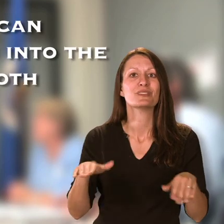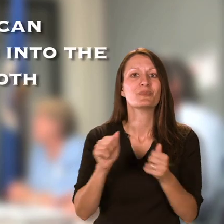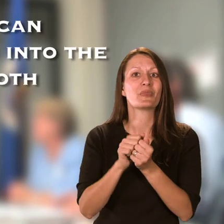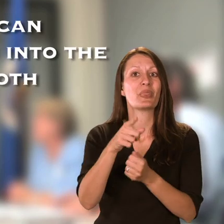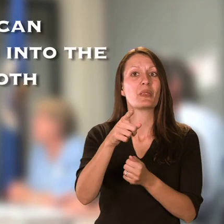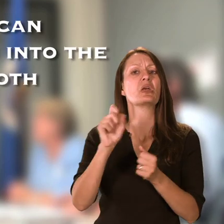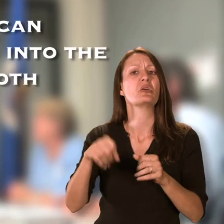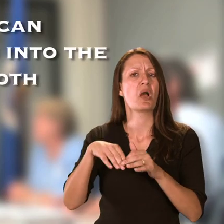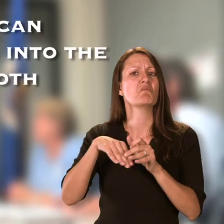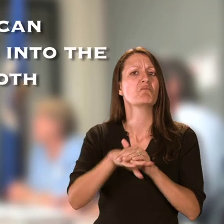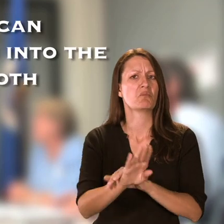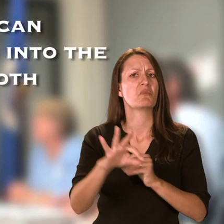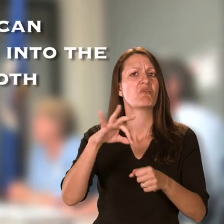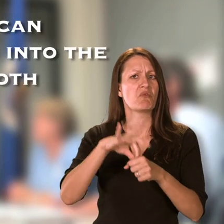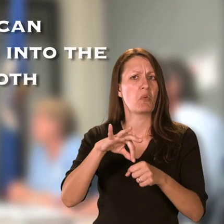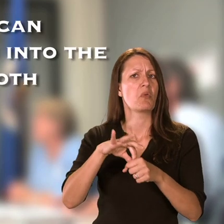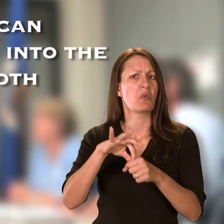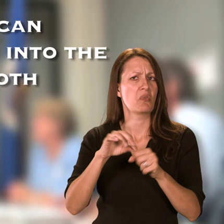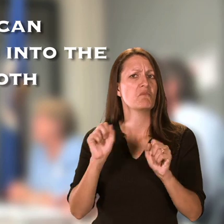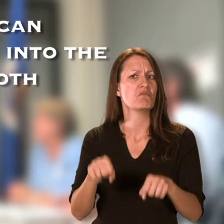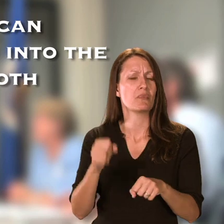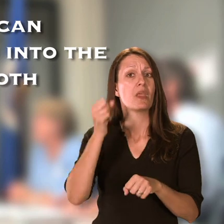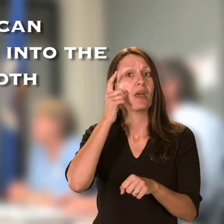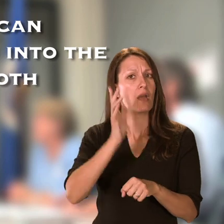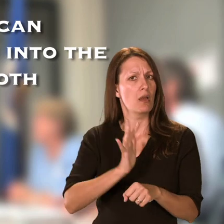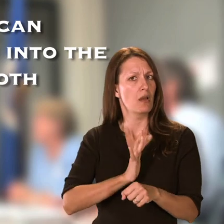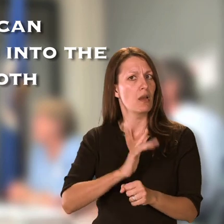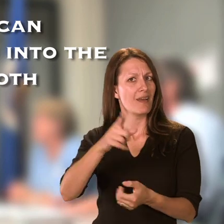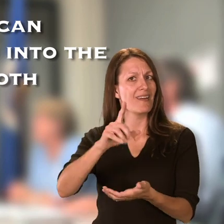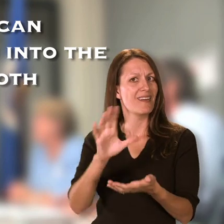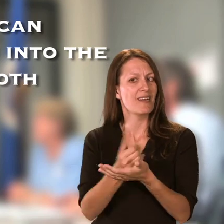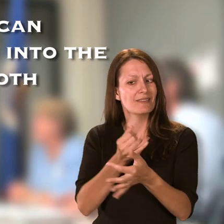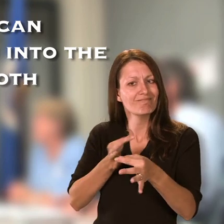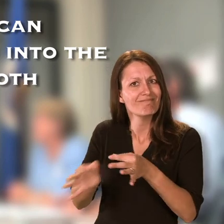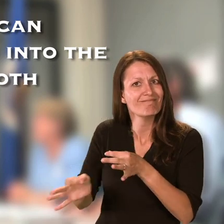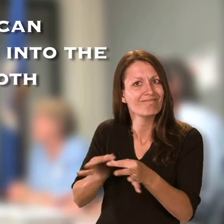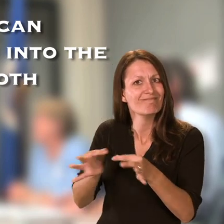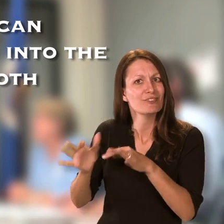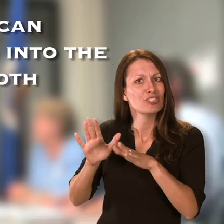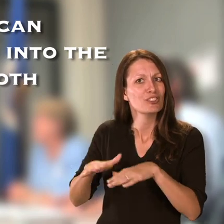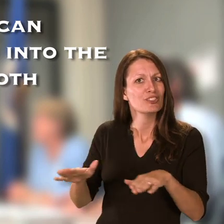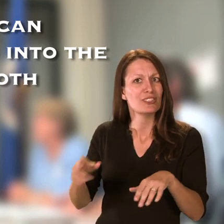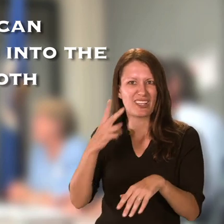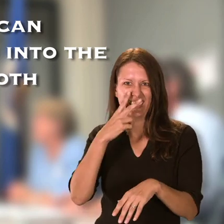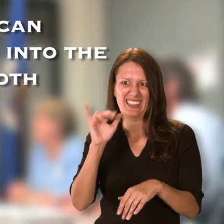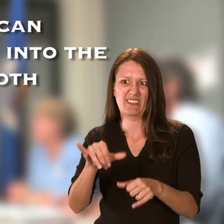they can accompany you into the voting booth. This is a good chance to demonstrate to them